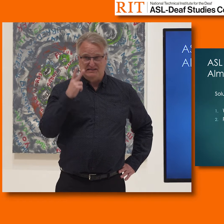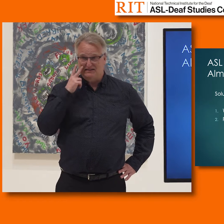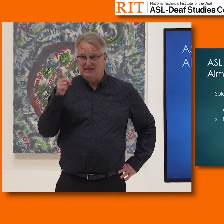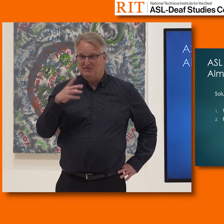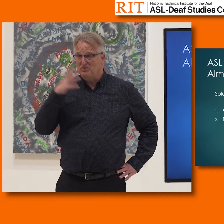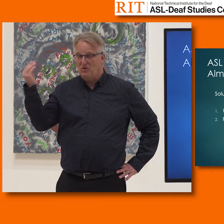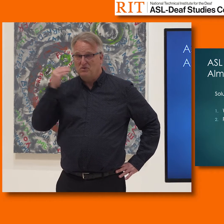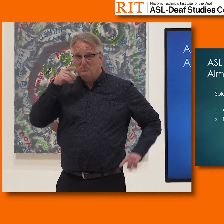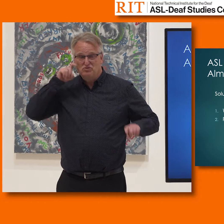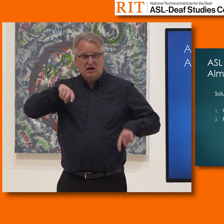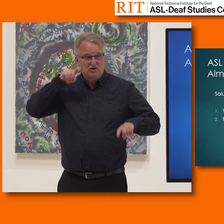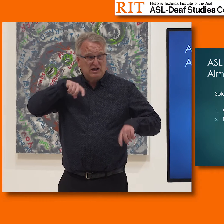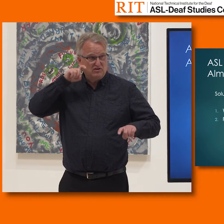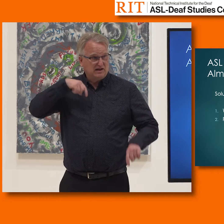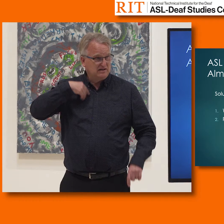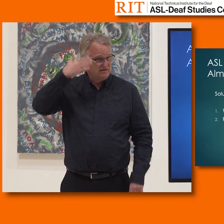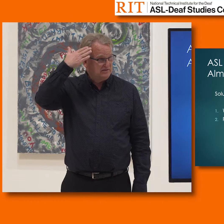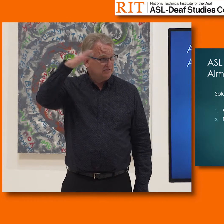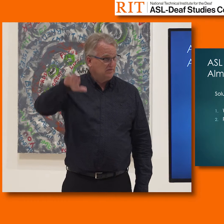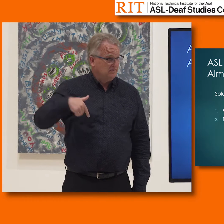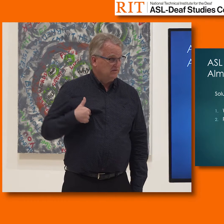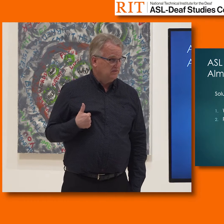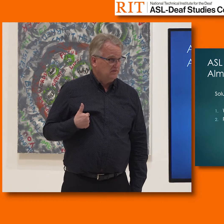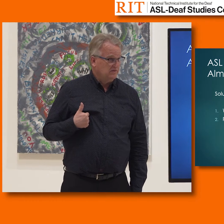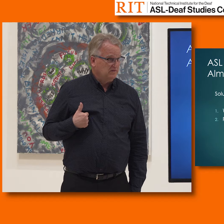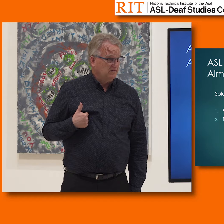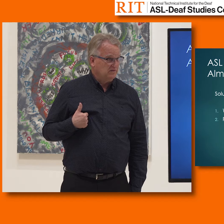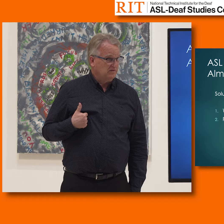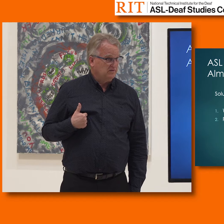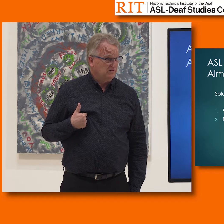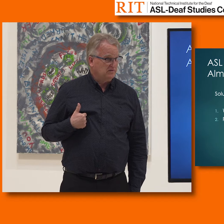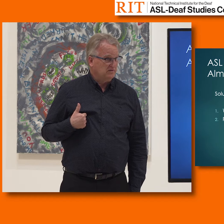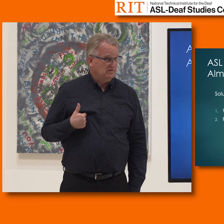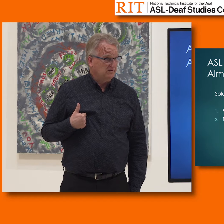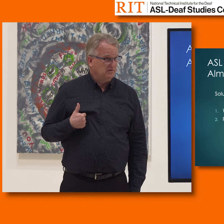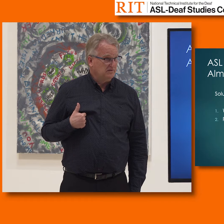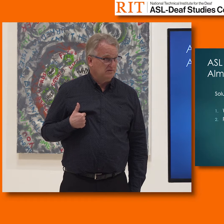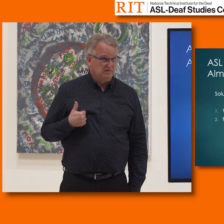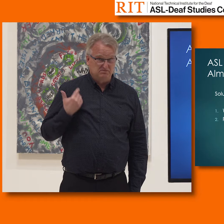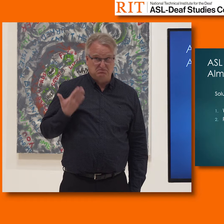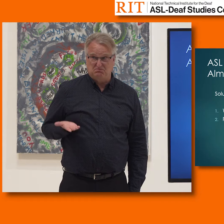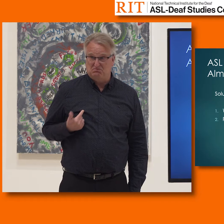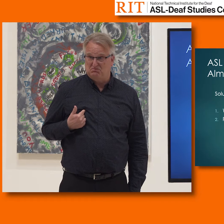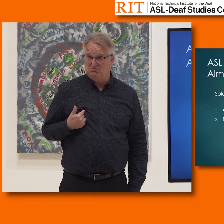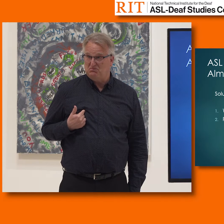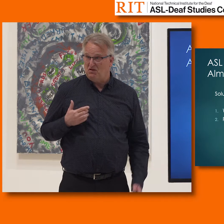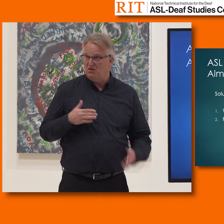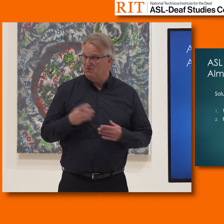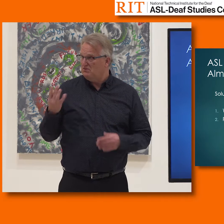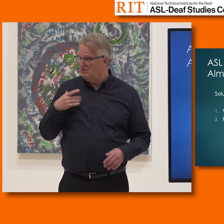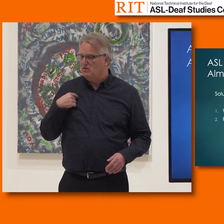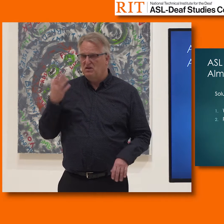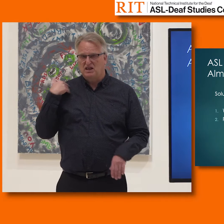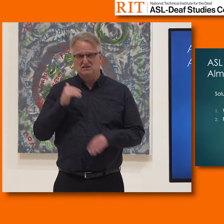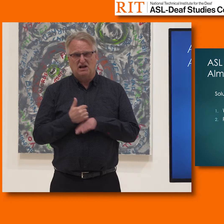Right? I've never seen an interpreter leave crying. I don't know what they do once they leave the room. I have really no idea, right?